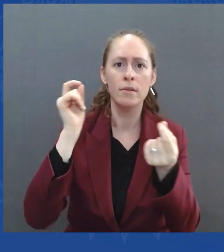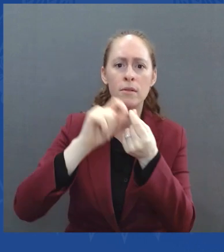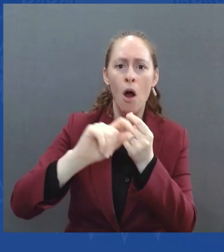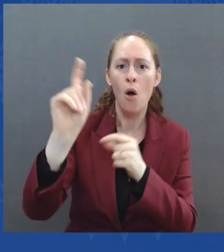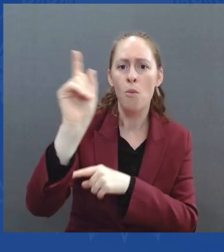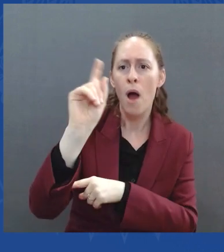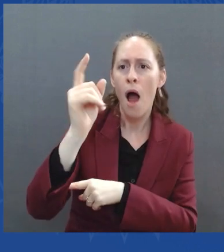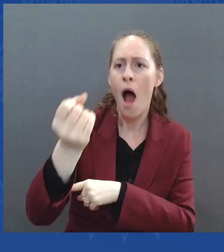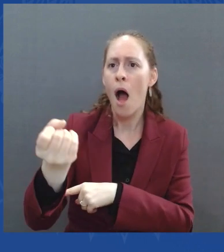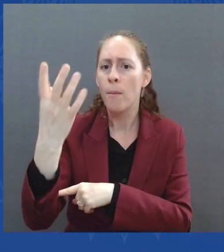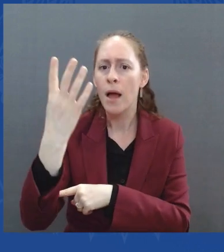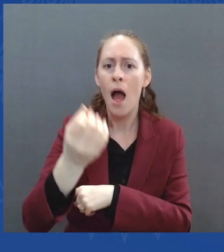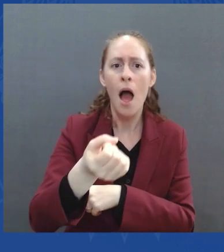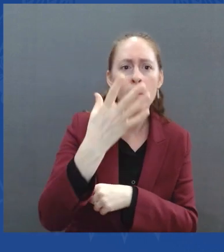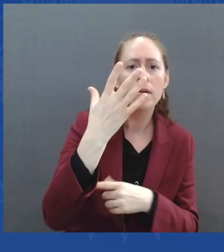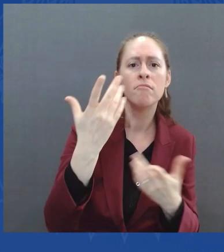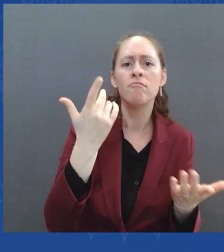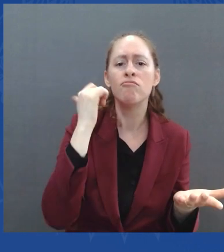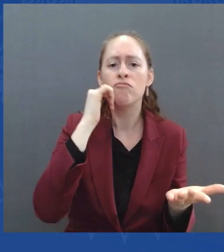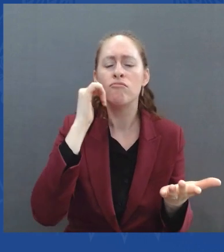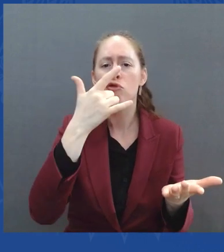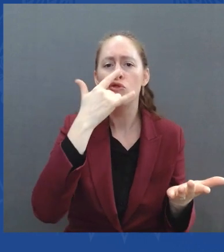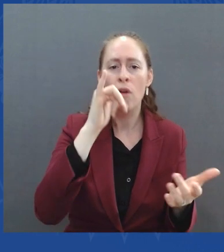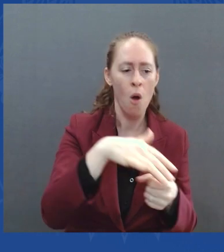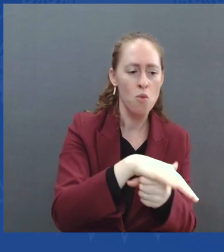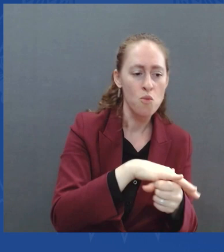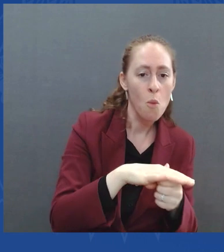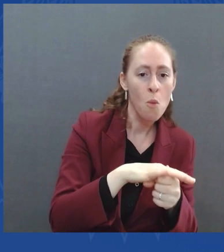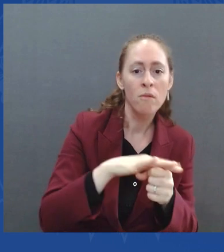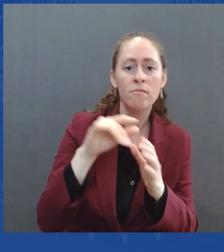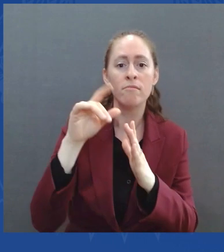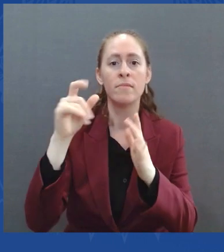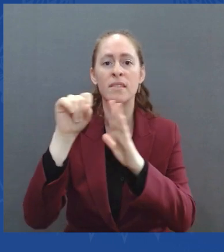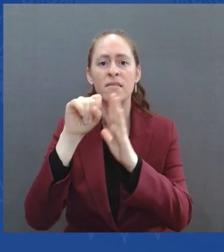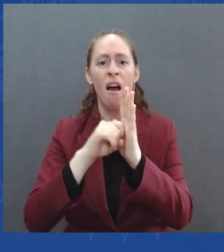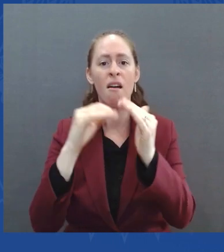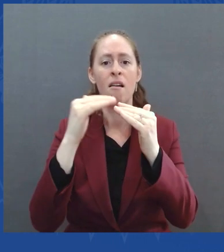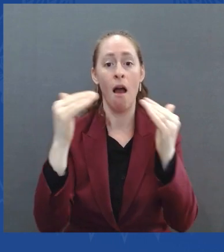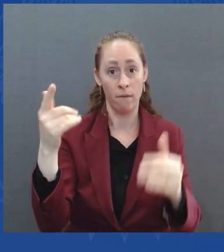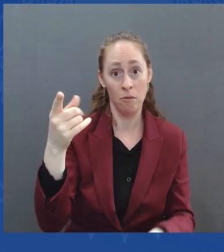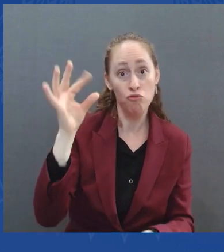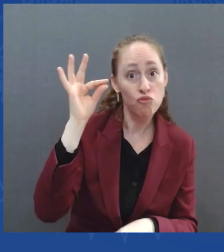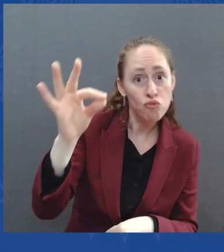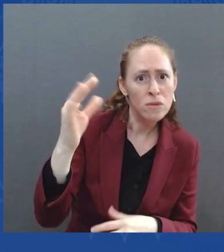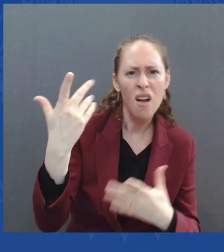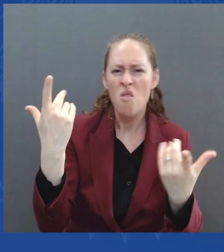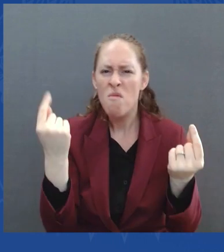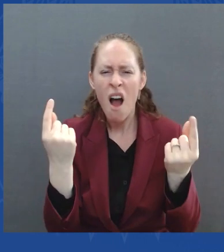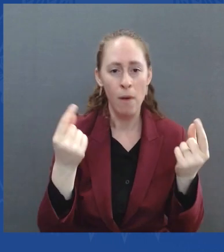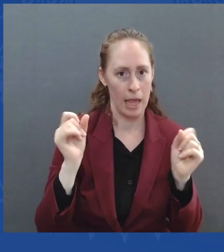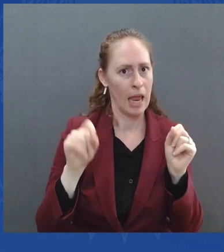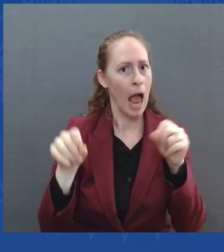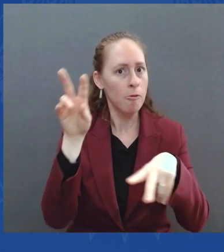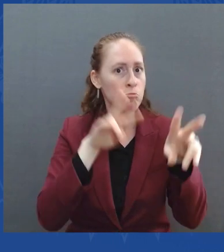You'll be able to see in real-time how well the Postal Service is delivering for you and for your community. And this bill streamlines